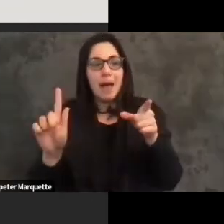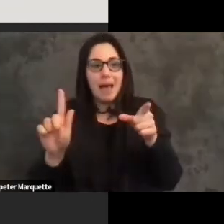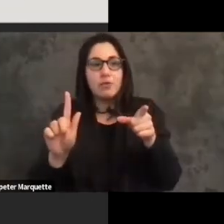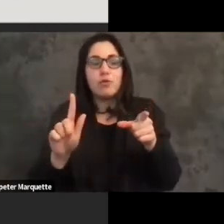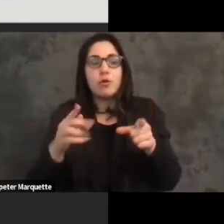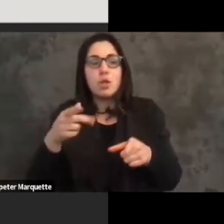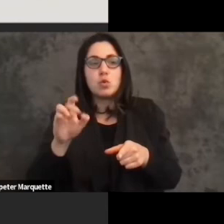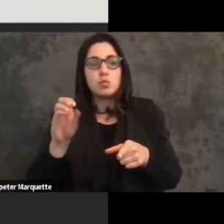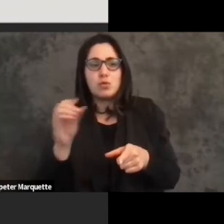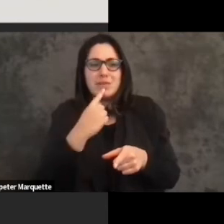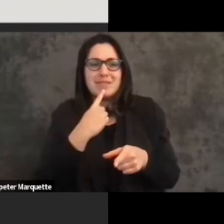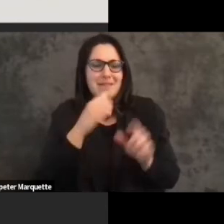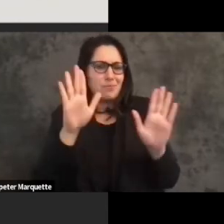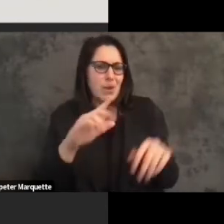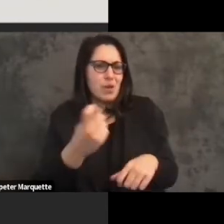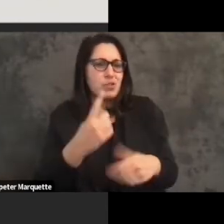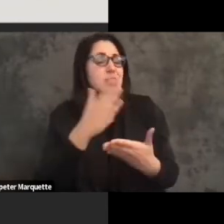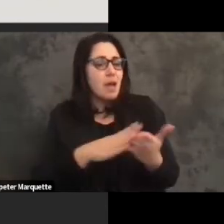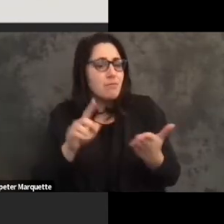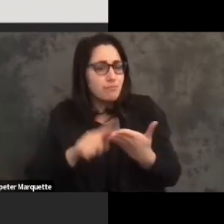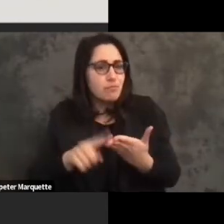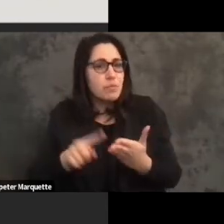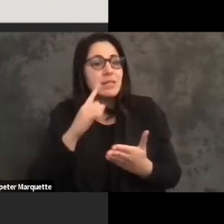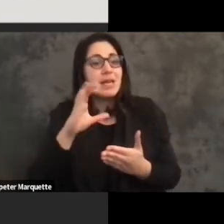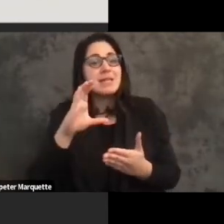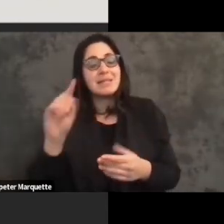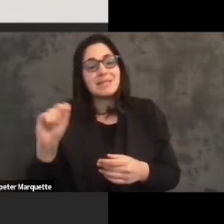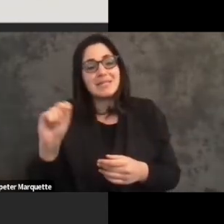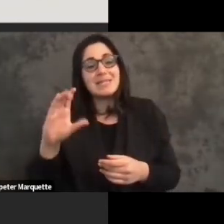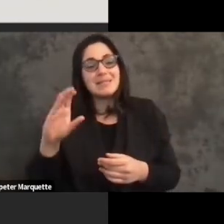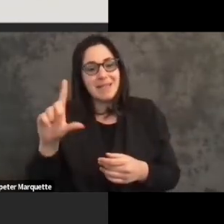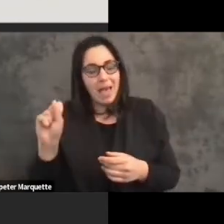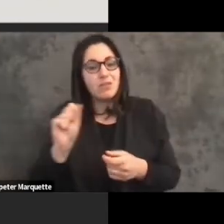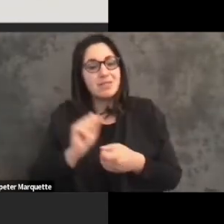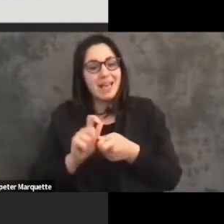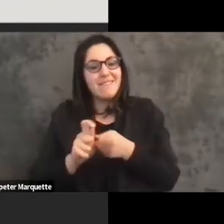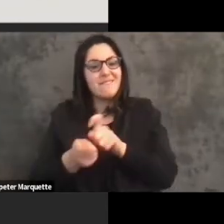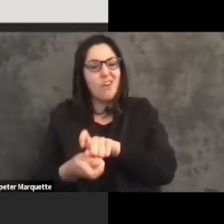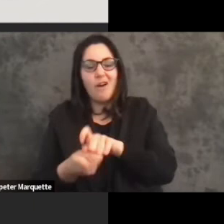possible mechanism behind Long COVID and the long term implications of that? Michael Peluso